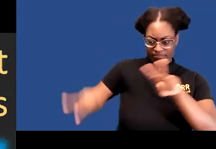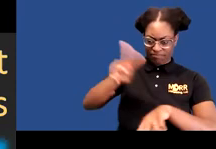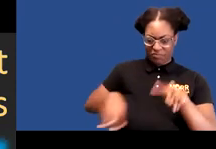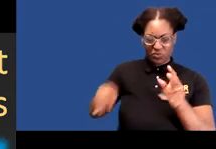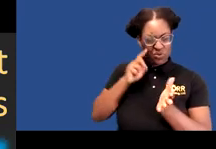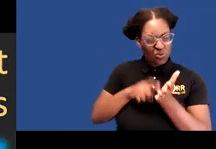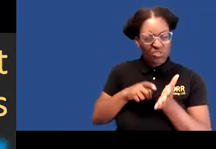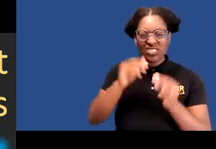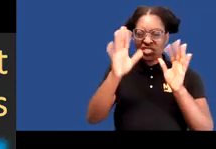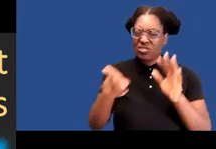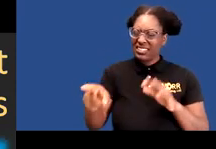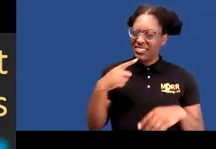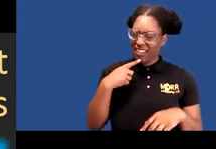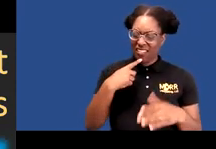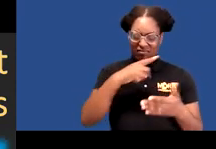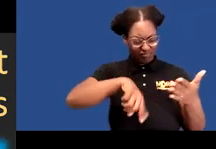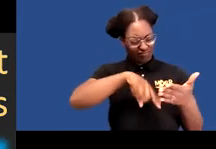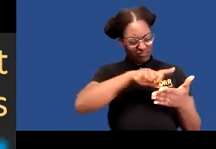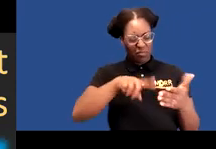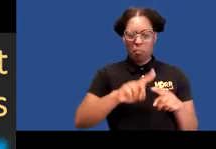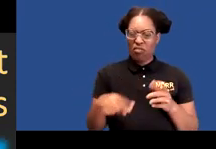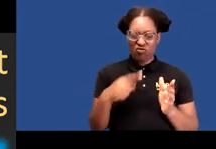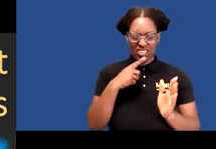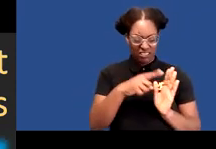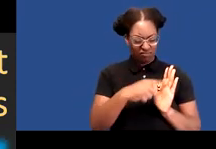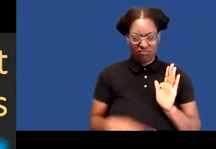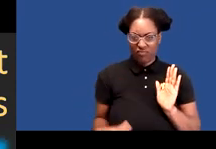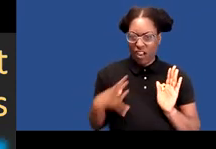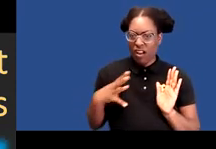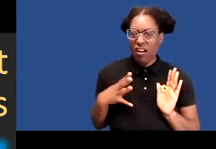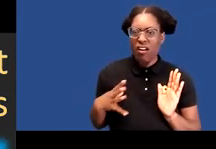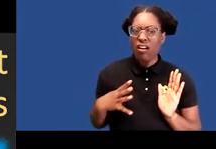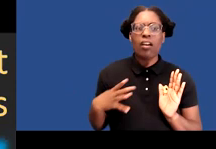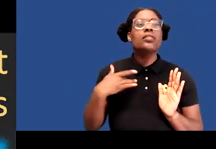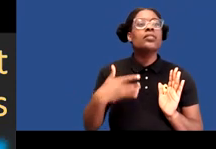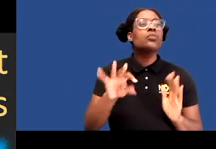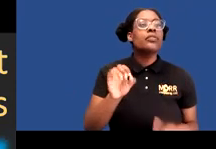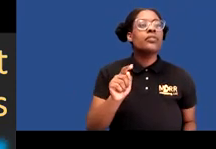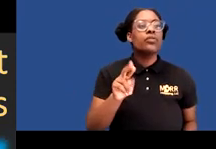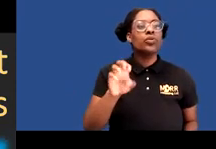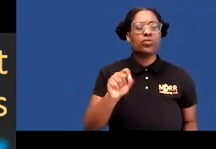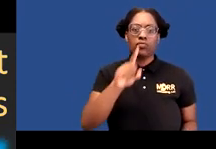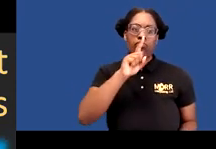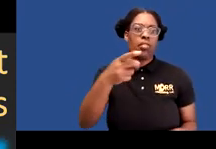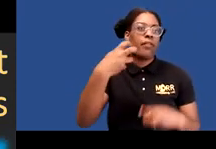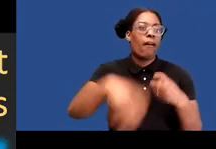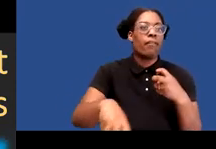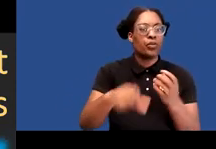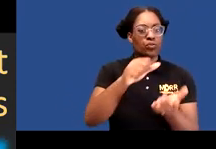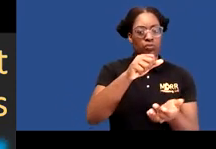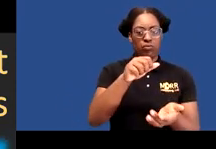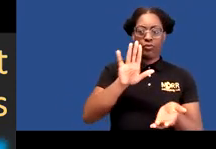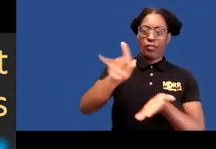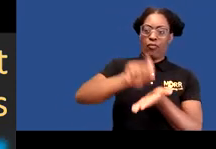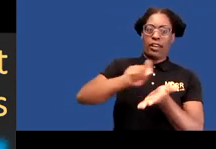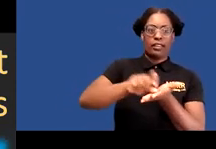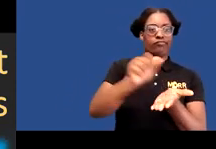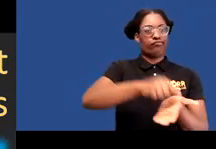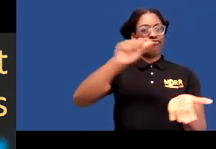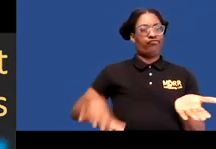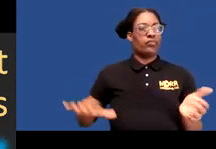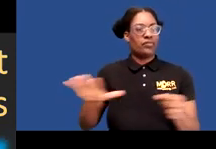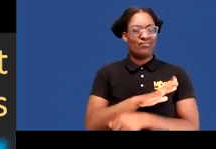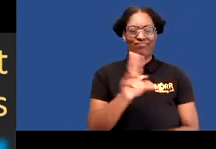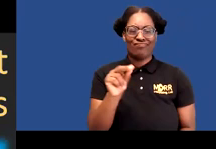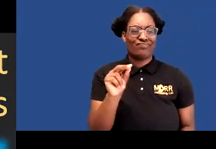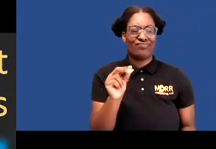and they tend to be features that are very difficult to remove from writing and even from all communication,